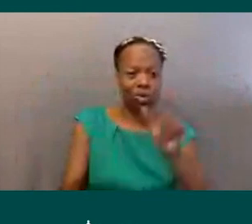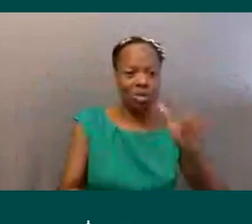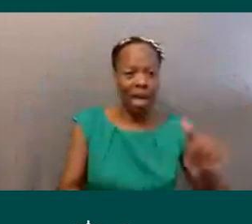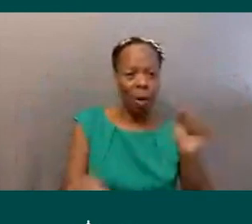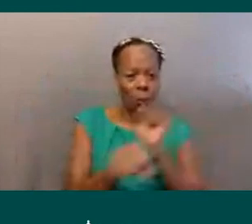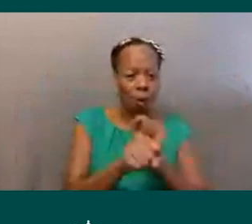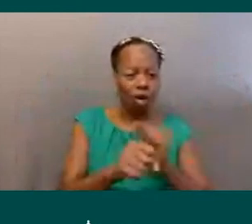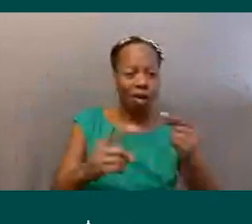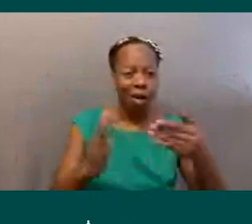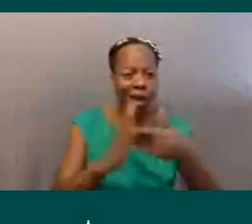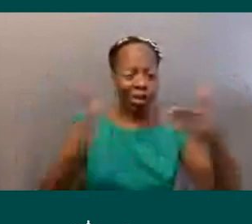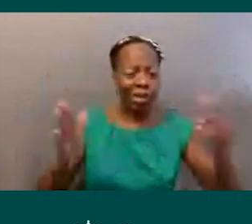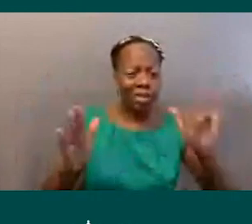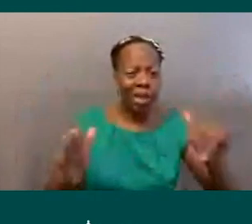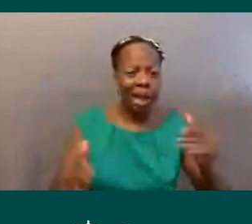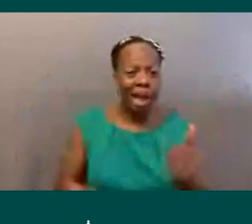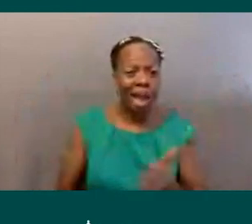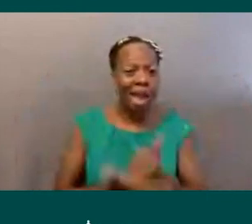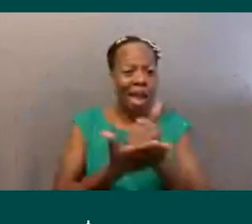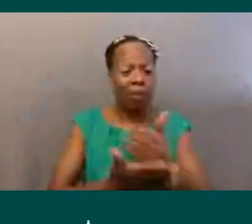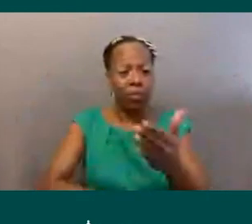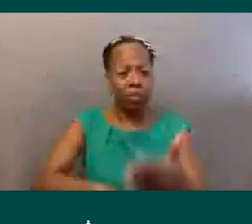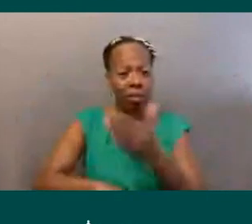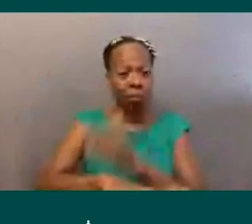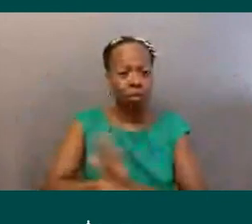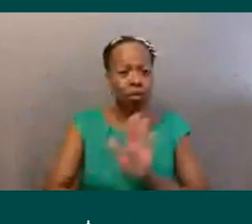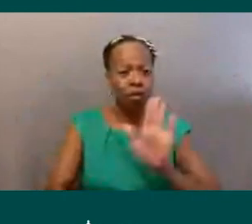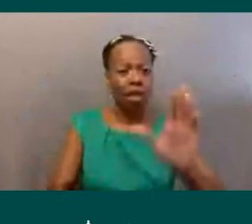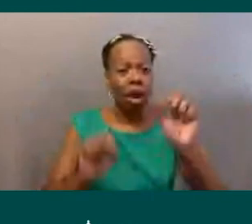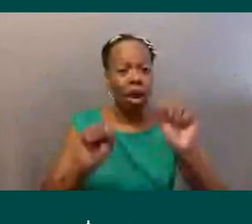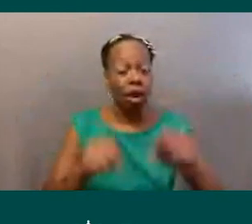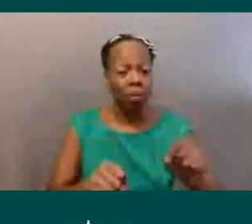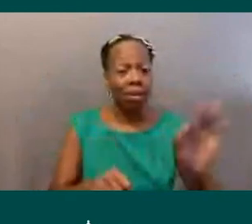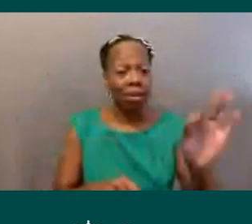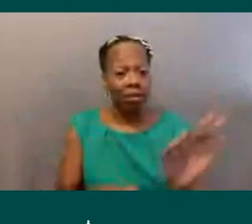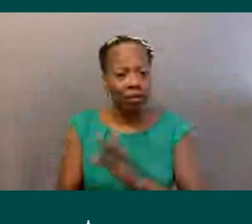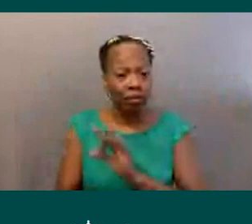improves their mobility, can relieve pain.